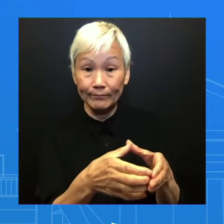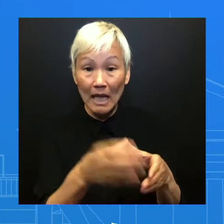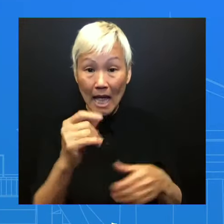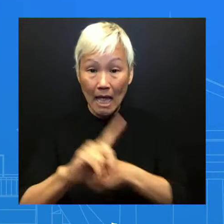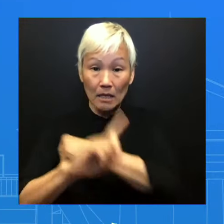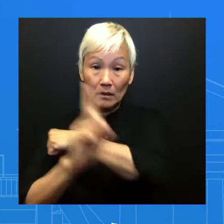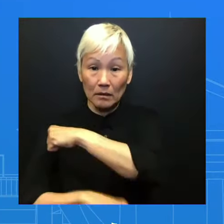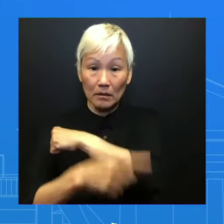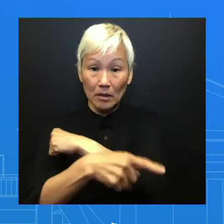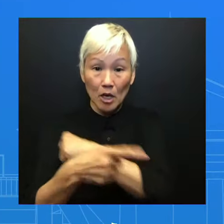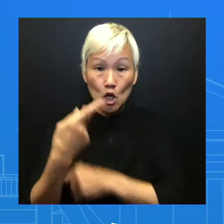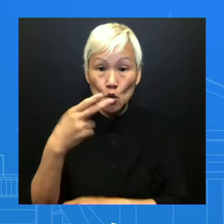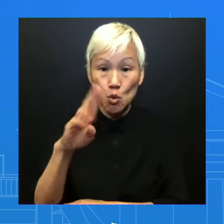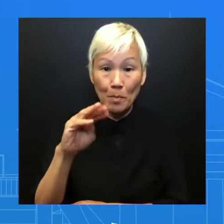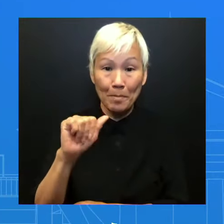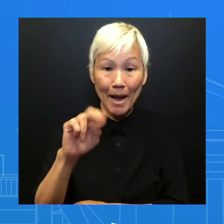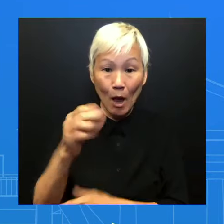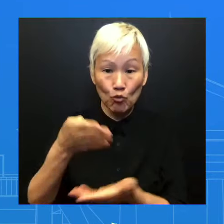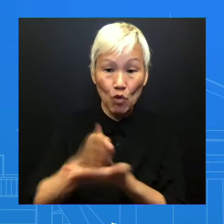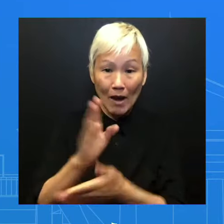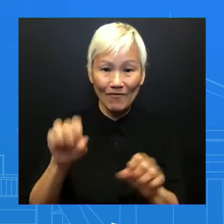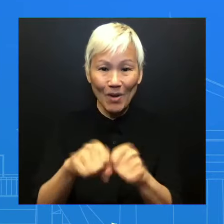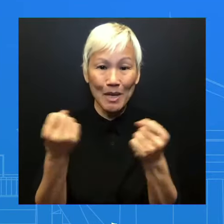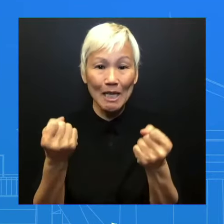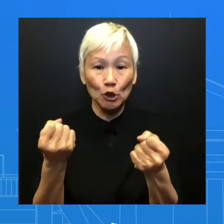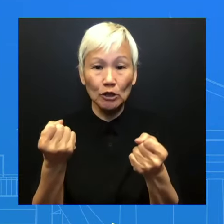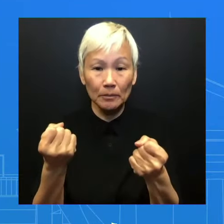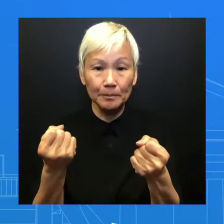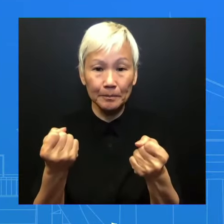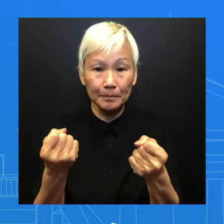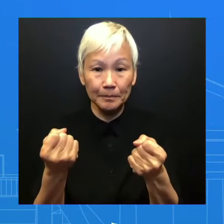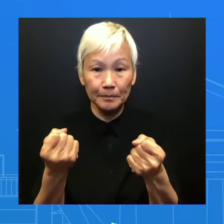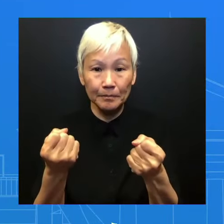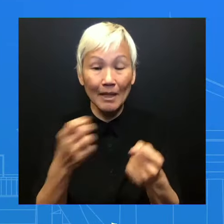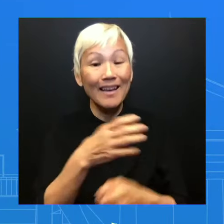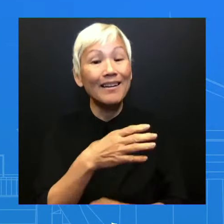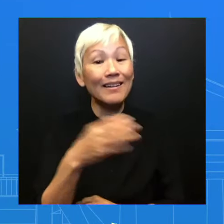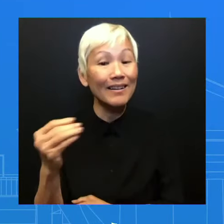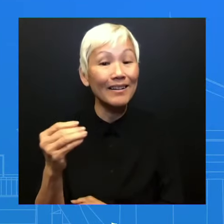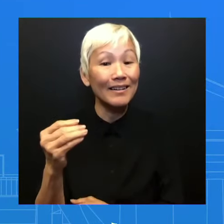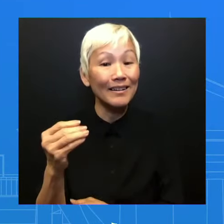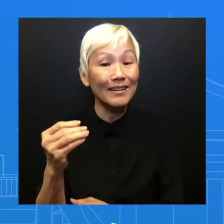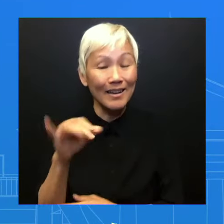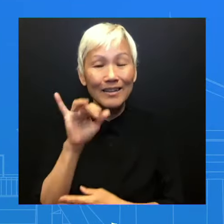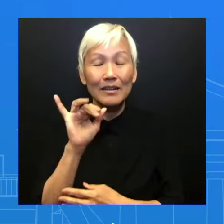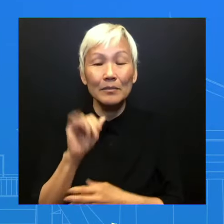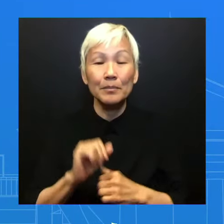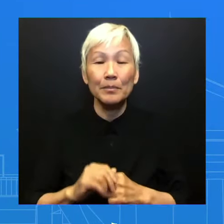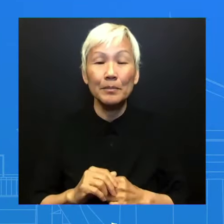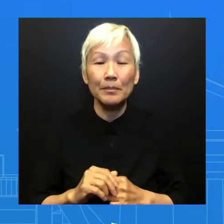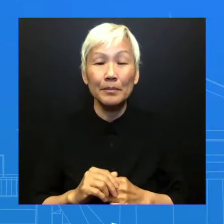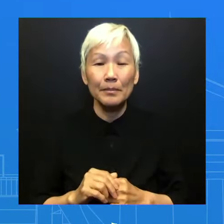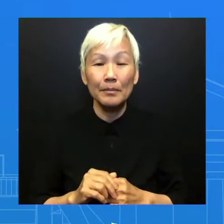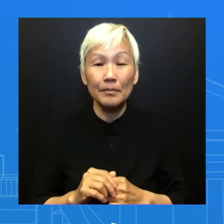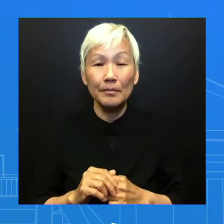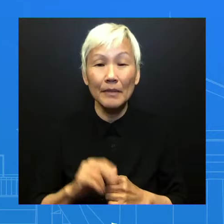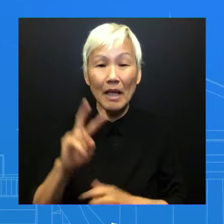These designations and other actions have frozen the Wagner Group's assets in the U.S. and prohibited Americans from providing --